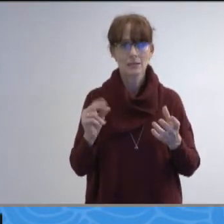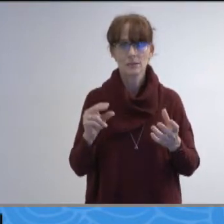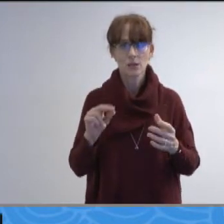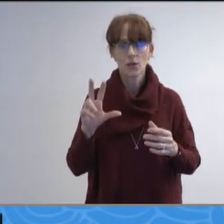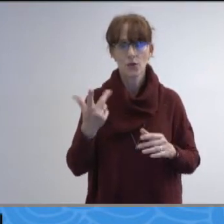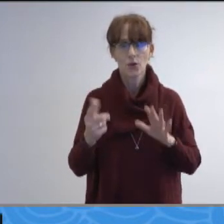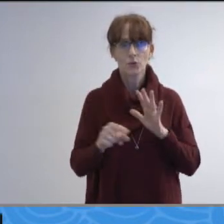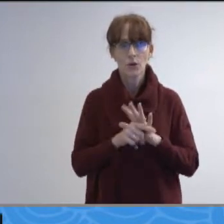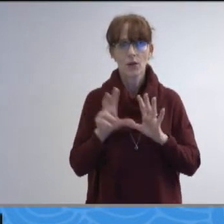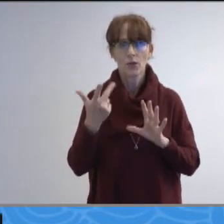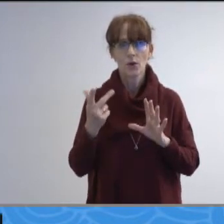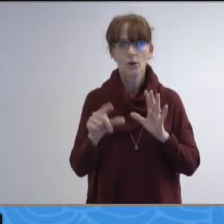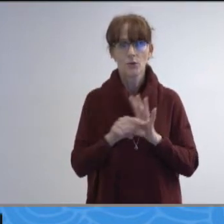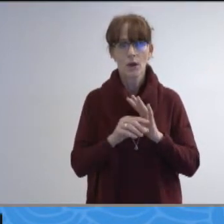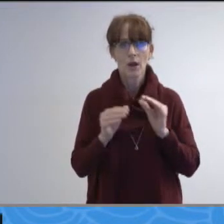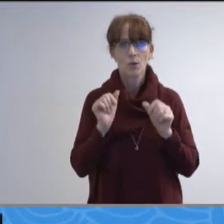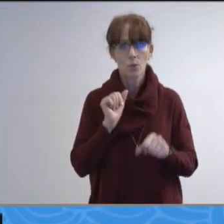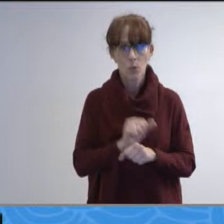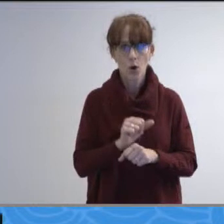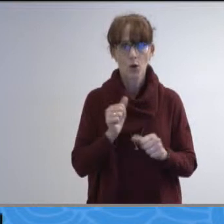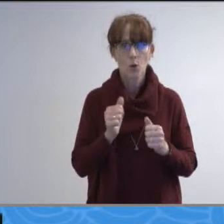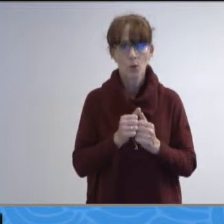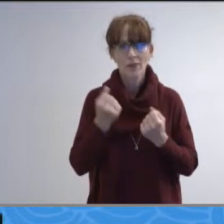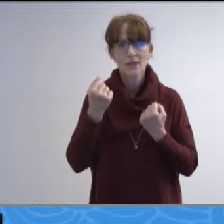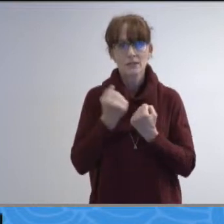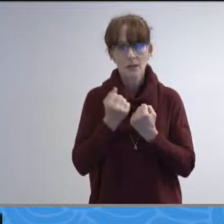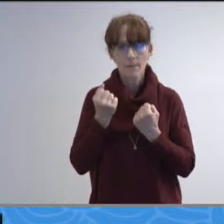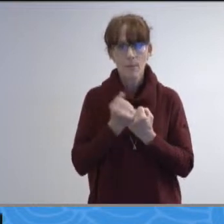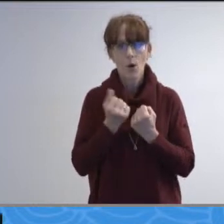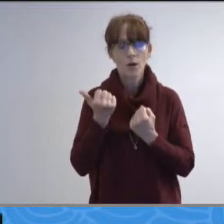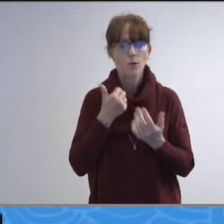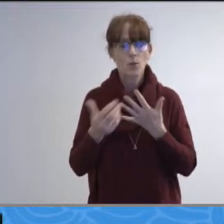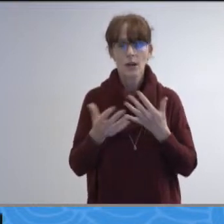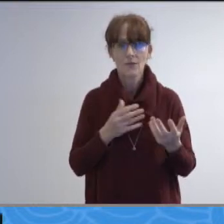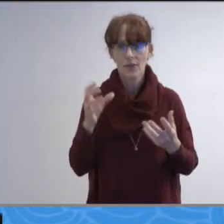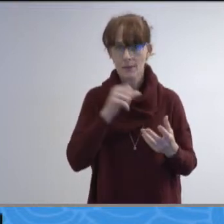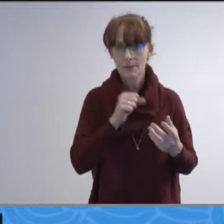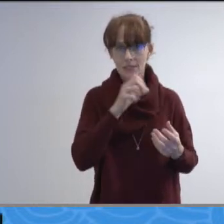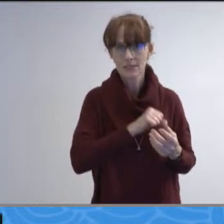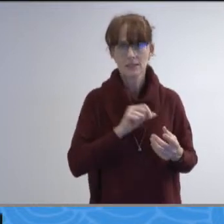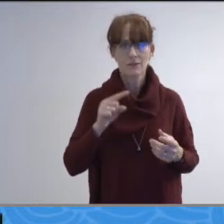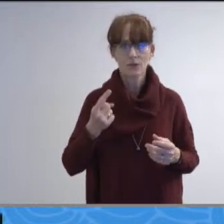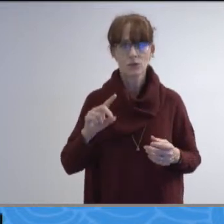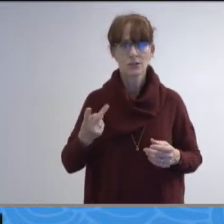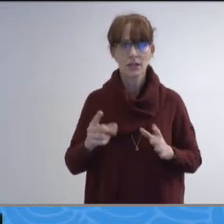they need to be doing third grade work with the supports on anything that they might've missed out on in first or second grade